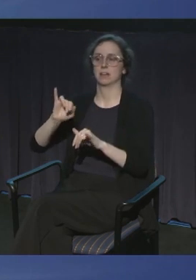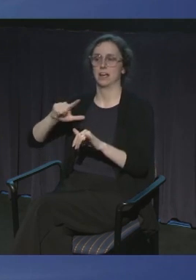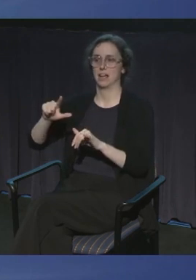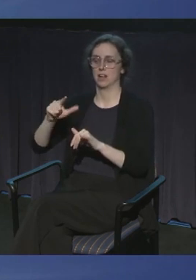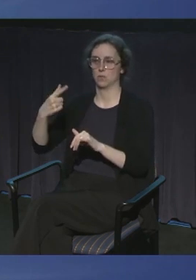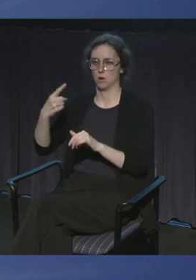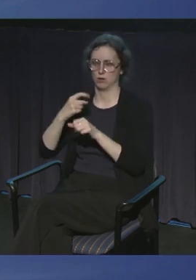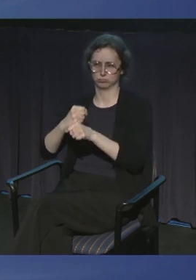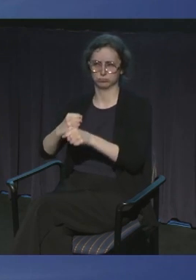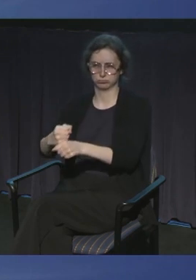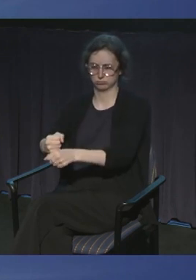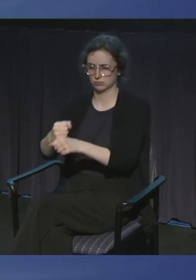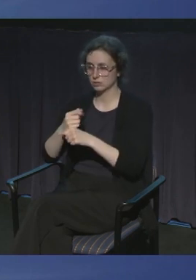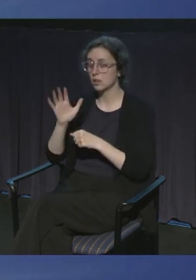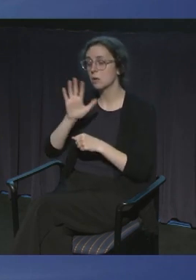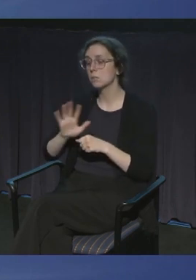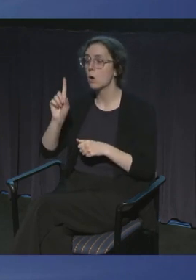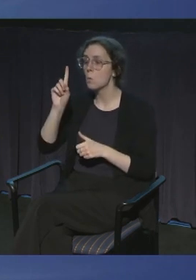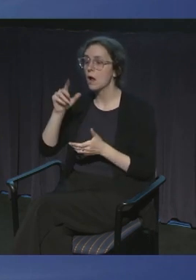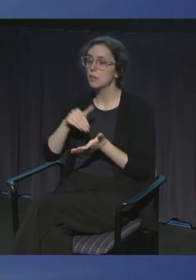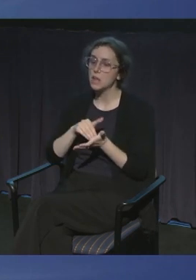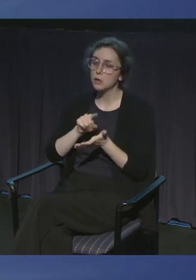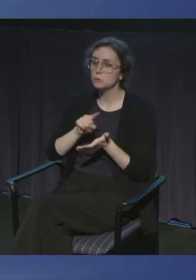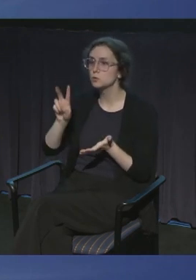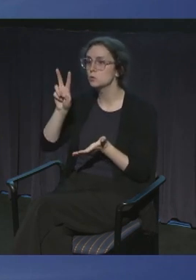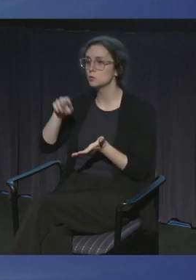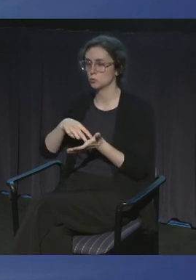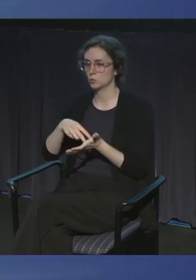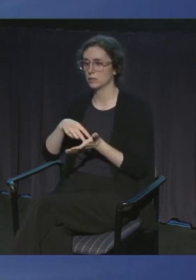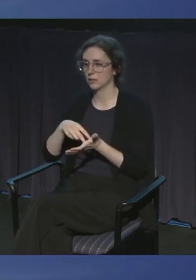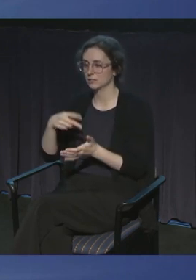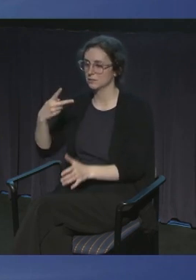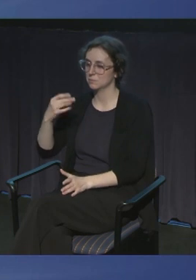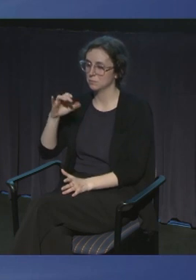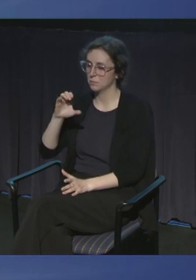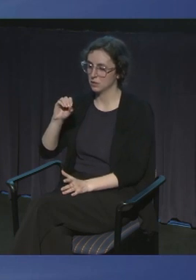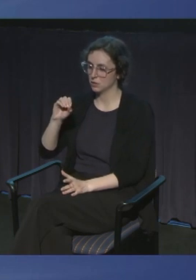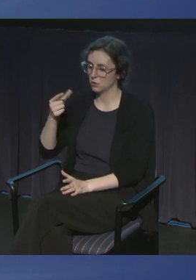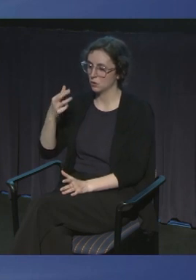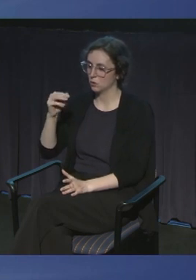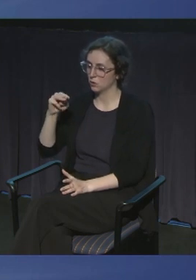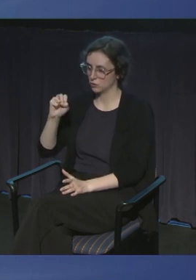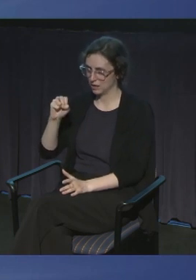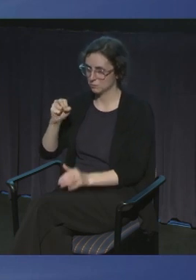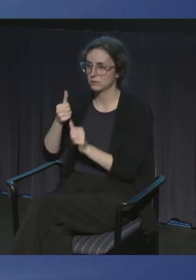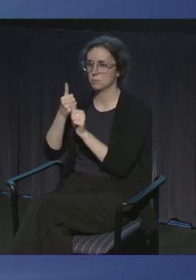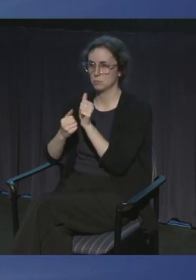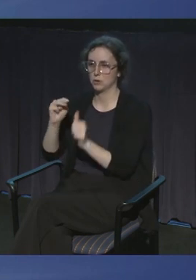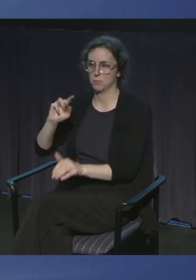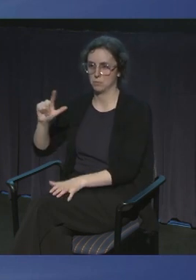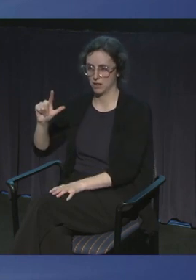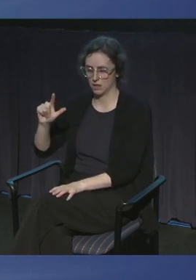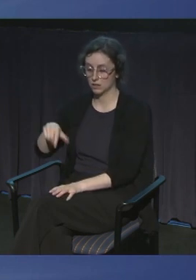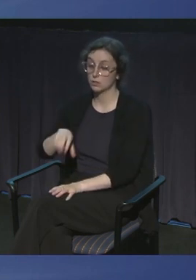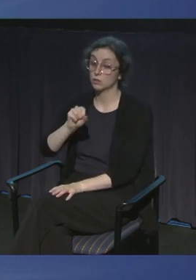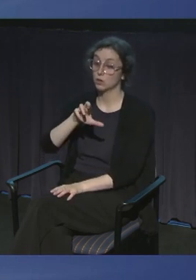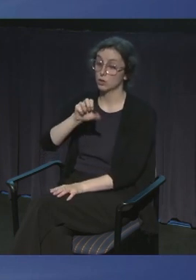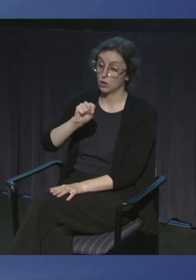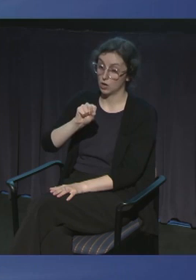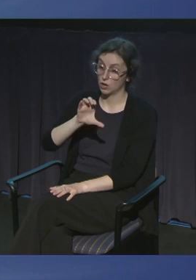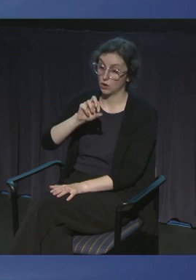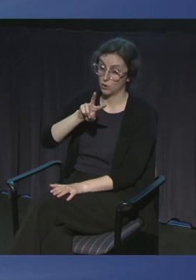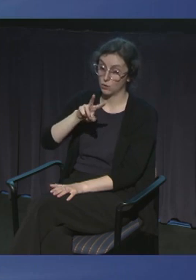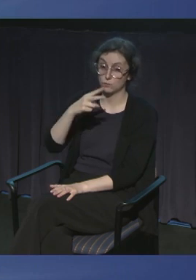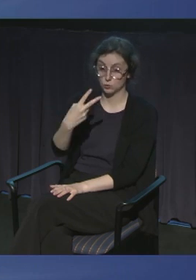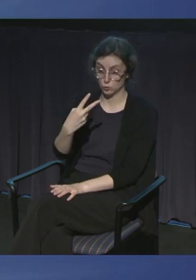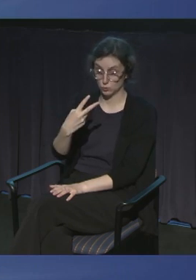RESPECTABLE IL-1, ABOUT